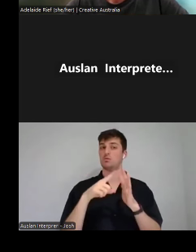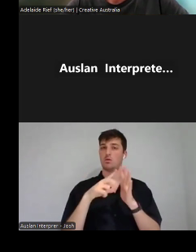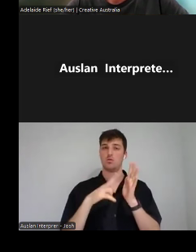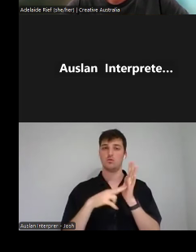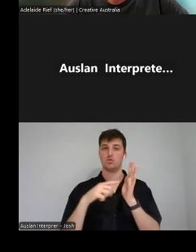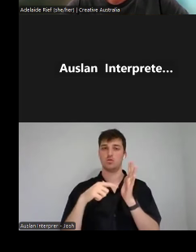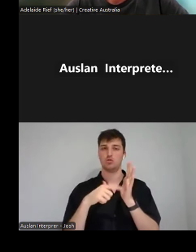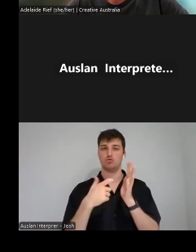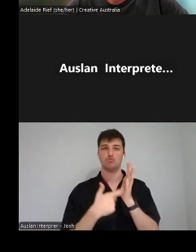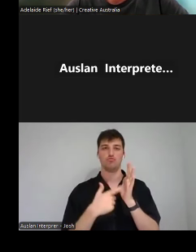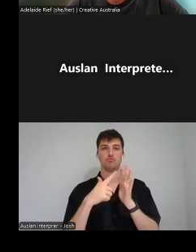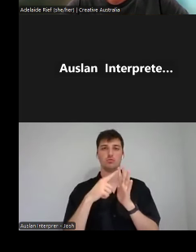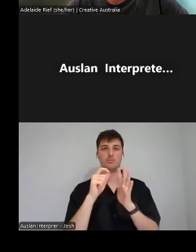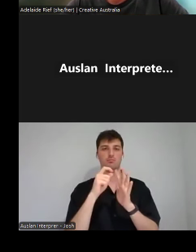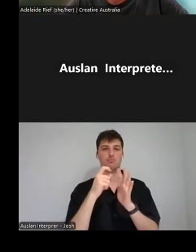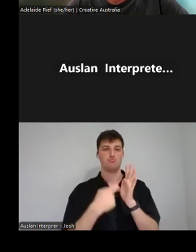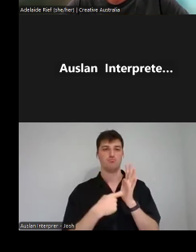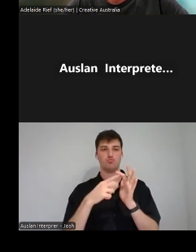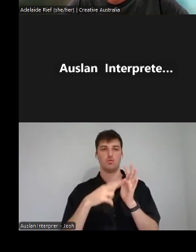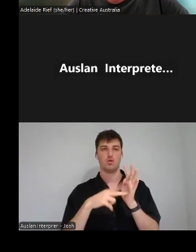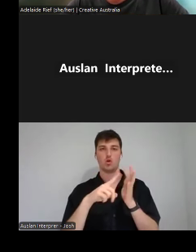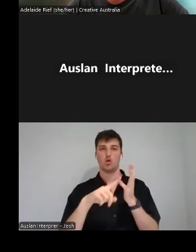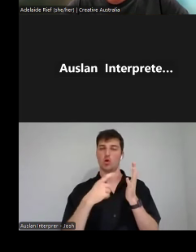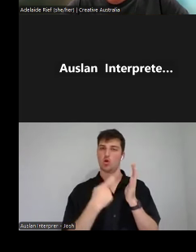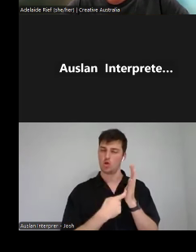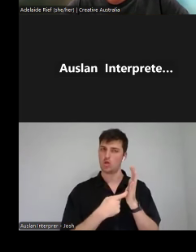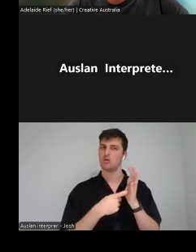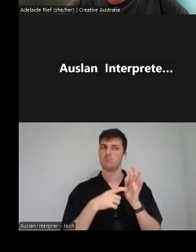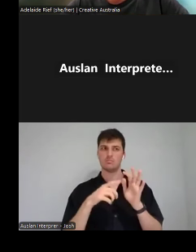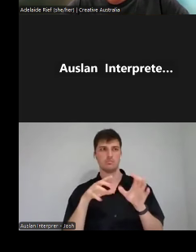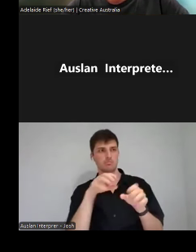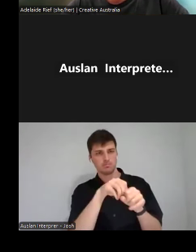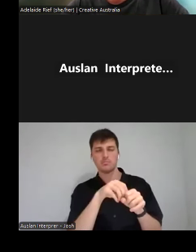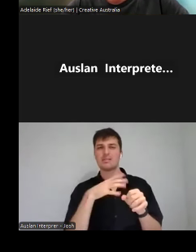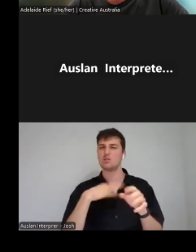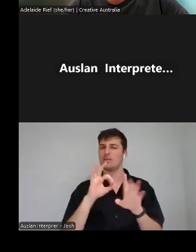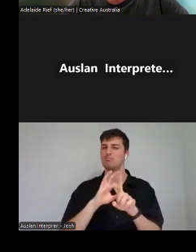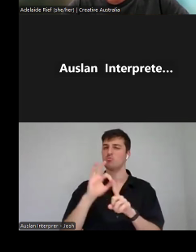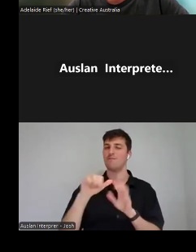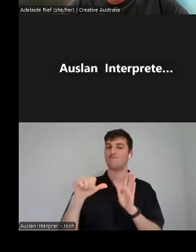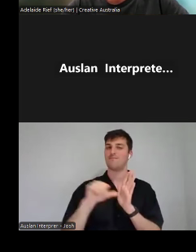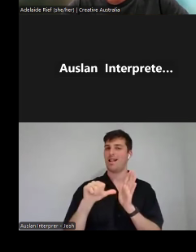and you need to improve the financial management of your organisation and you need to improve your